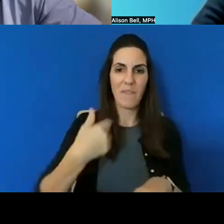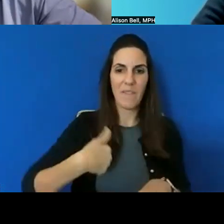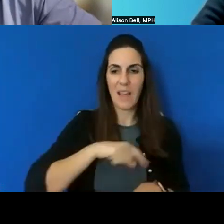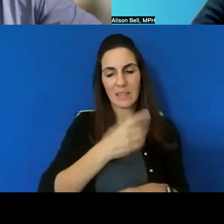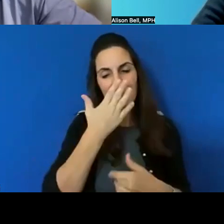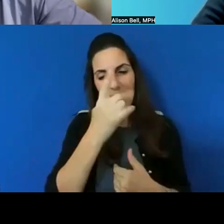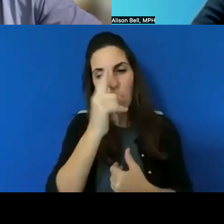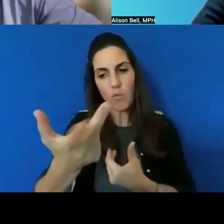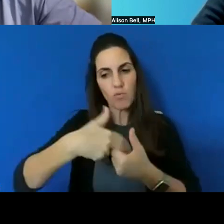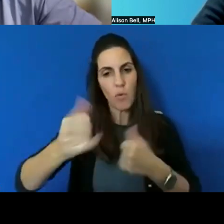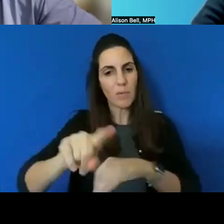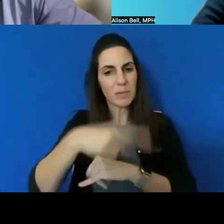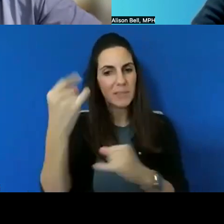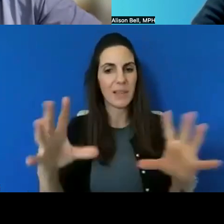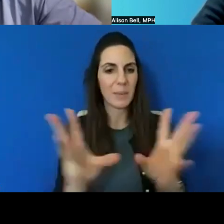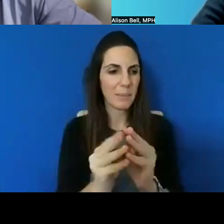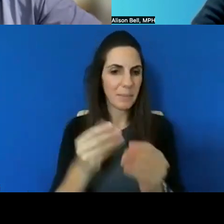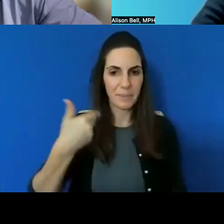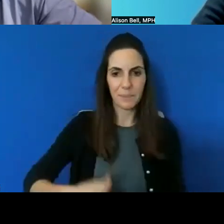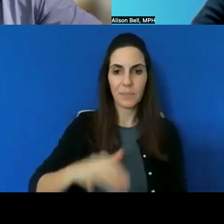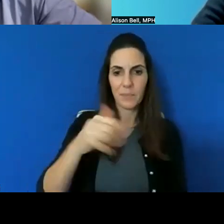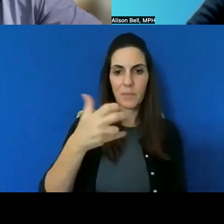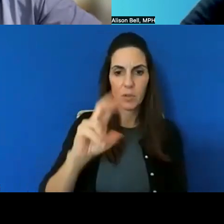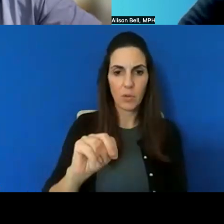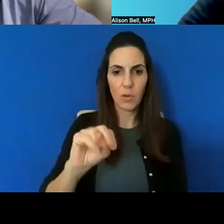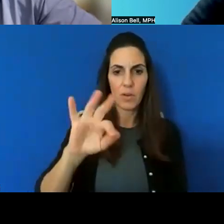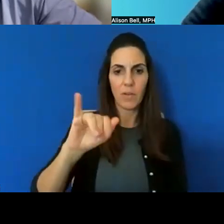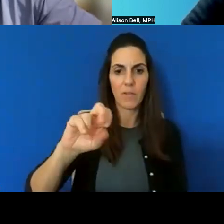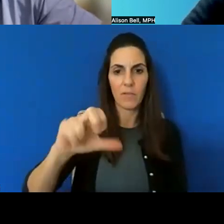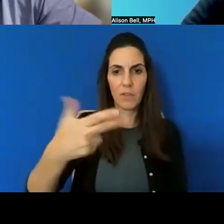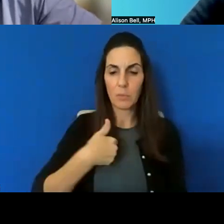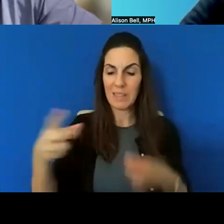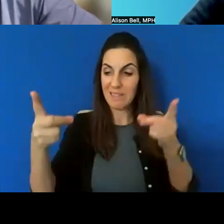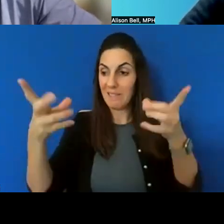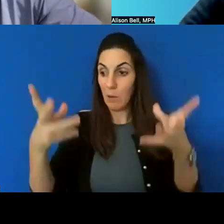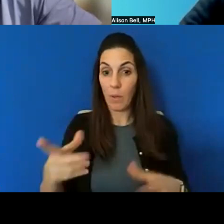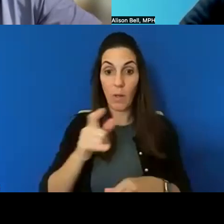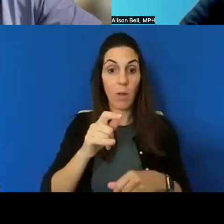today's webinar my name is John Finch and I am the director of Florida's able program